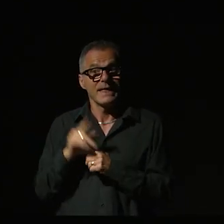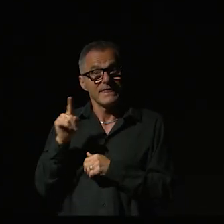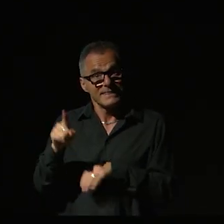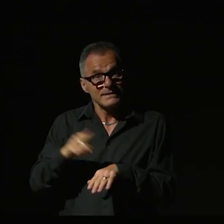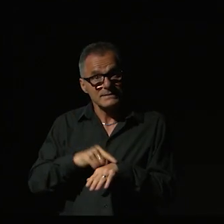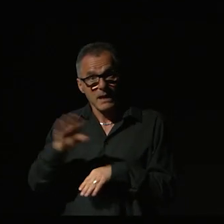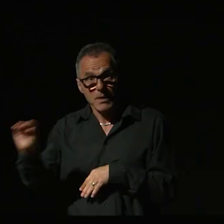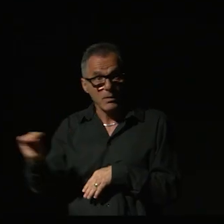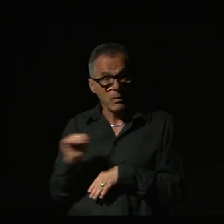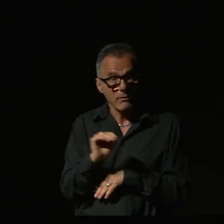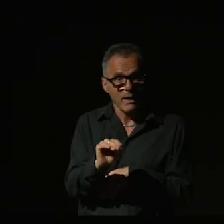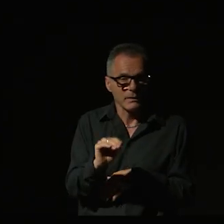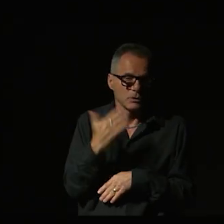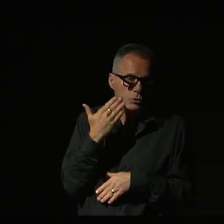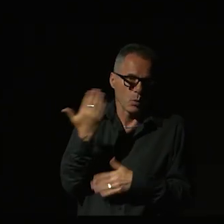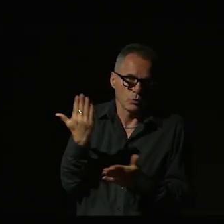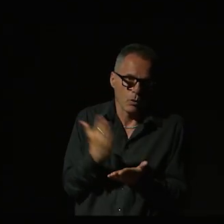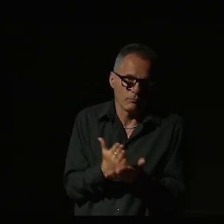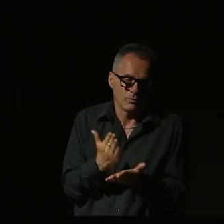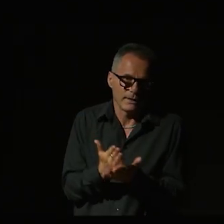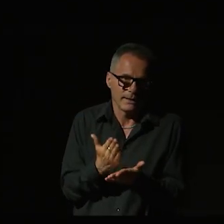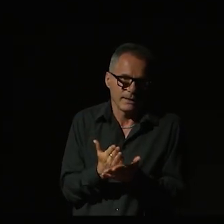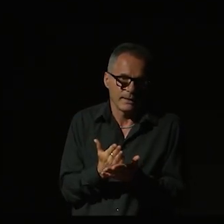We don't really know. What about their legacy though?